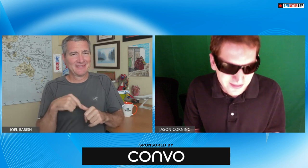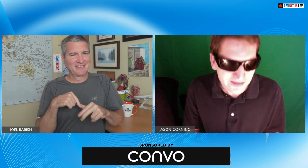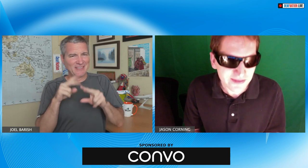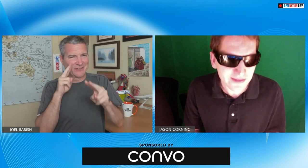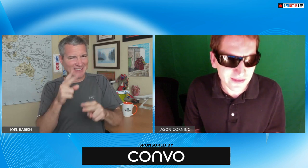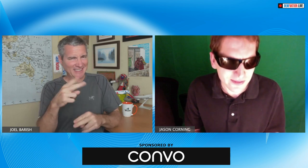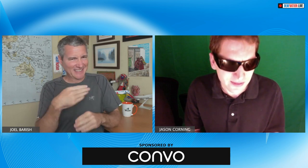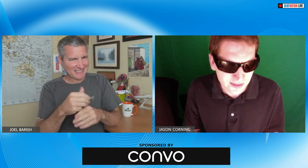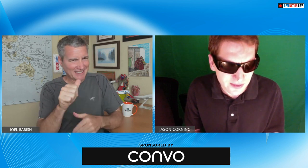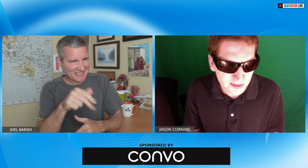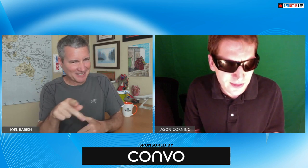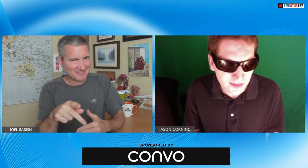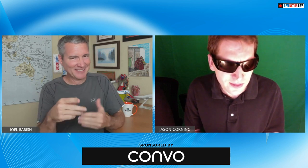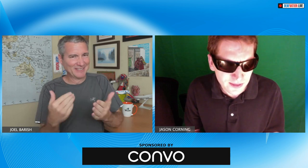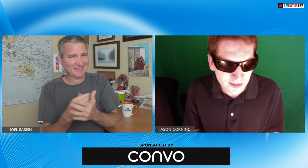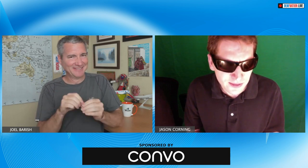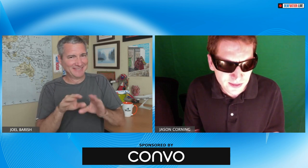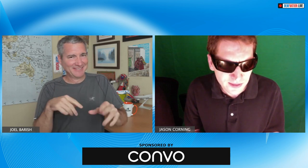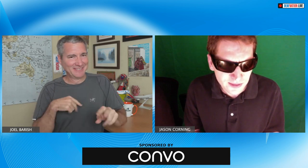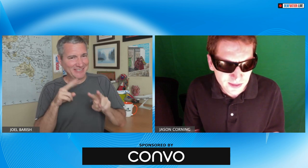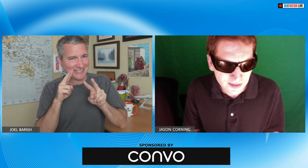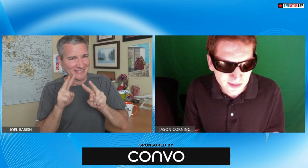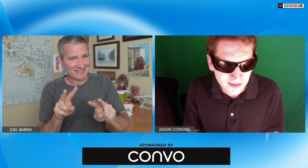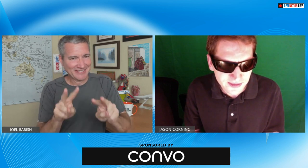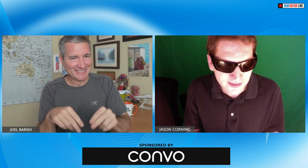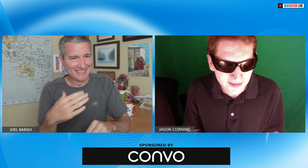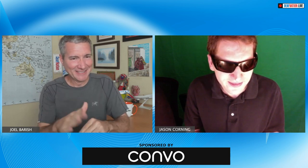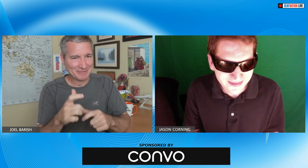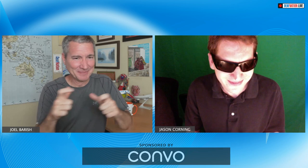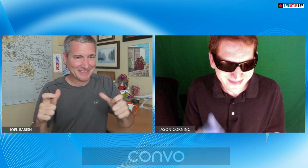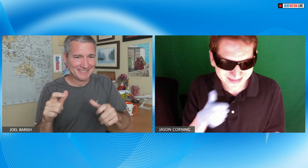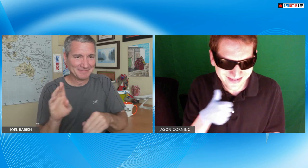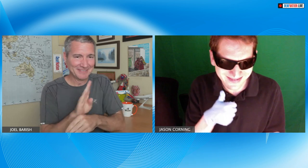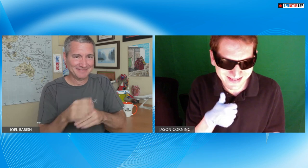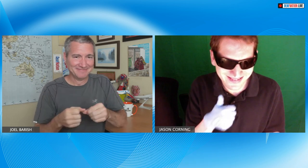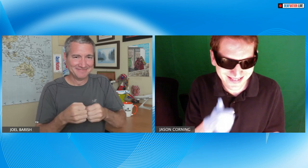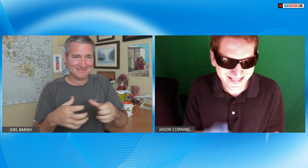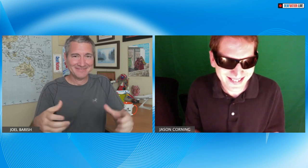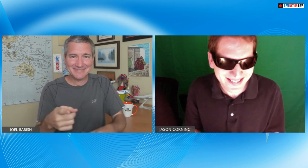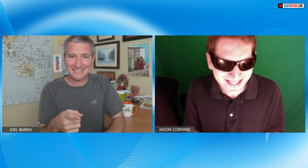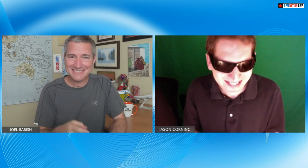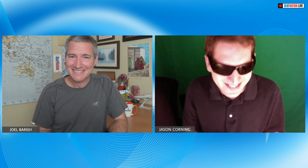Hope to see you make the app, looking forward to it and extending your business